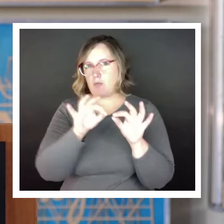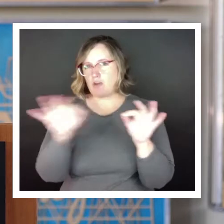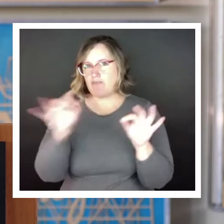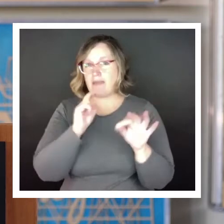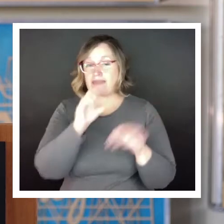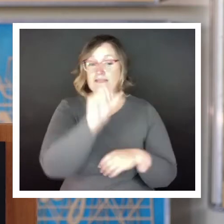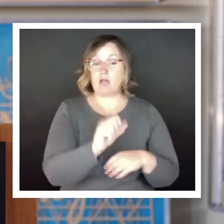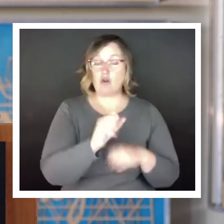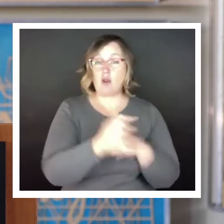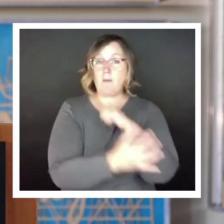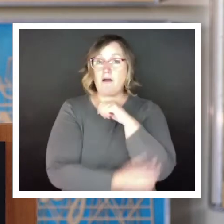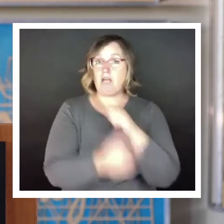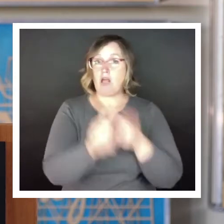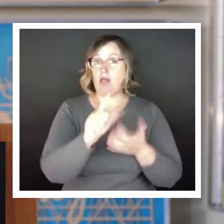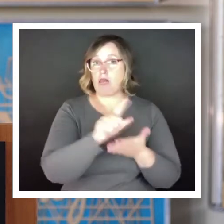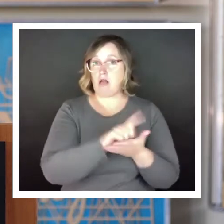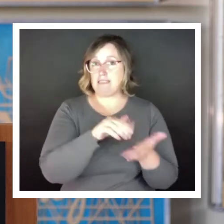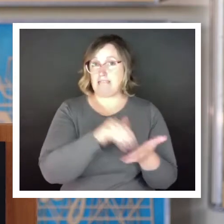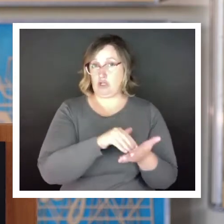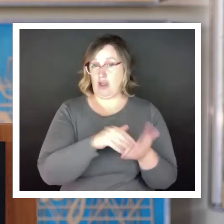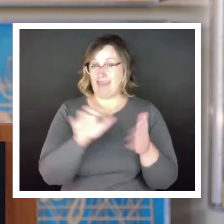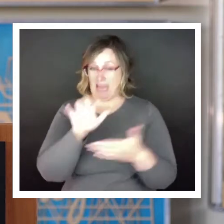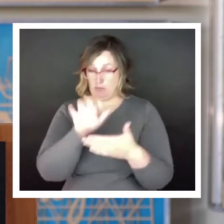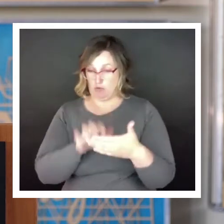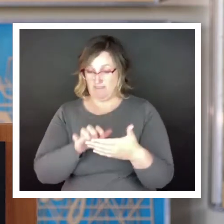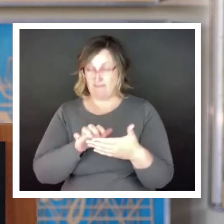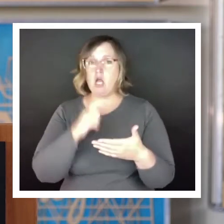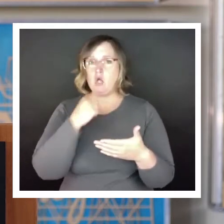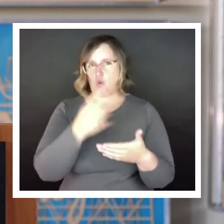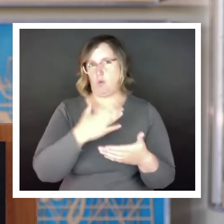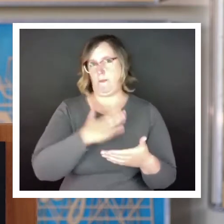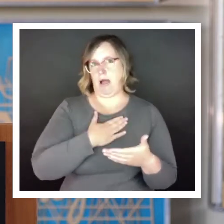And that brief told my story, my story was the example